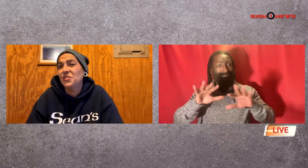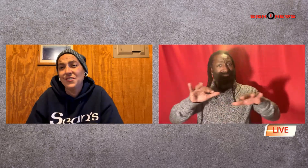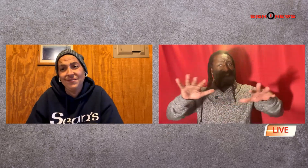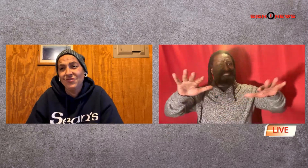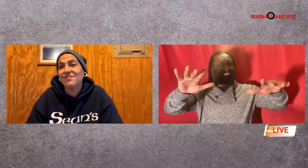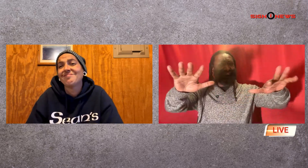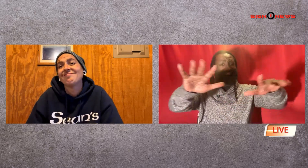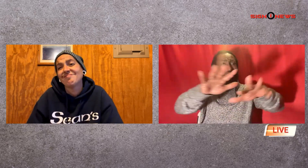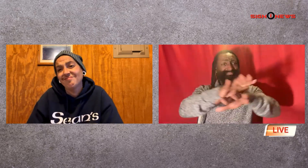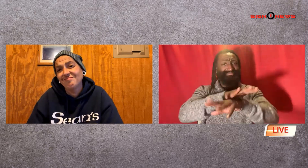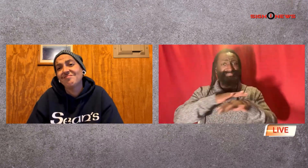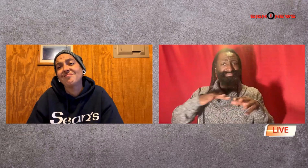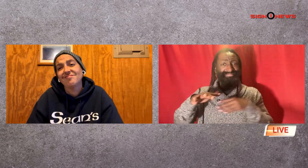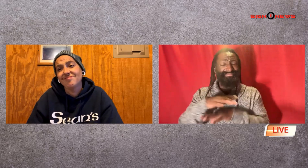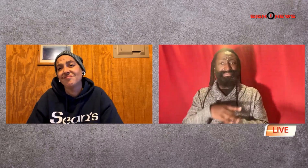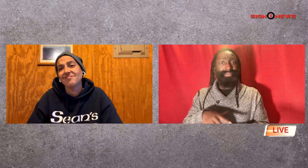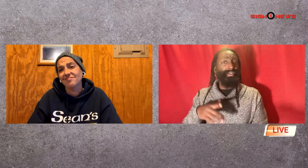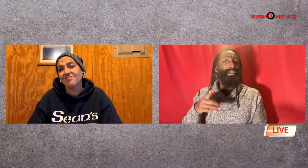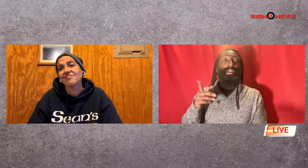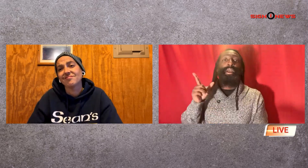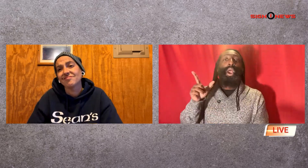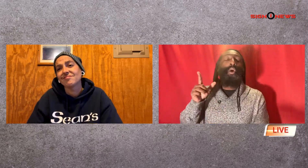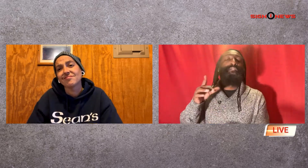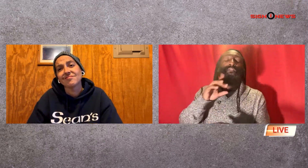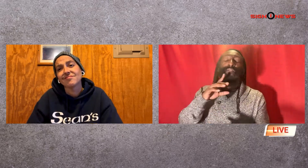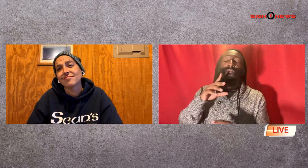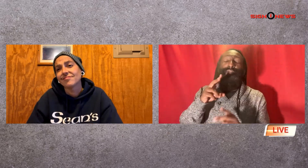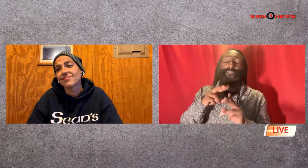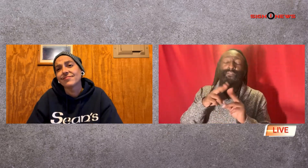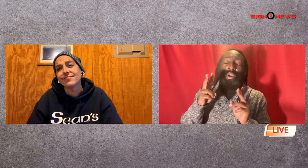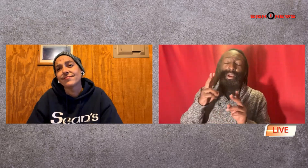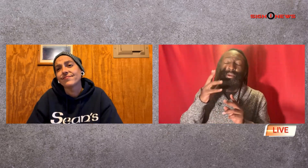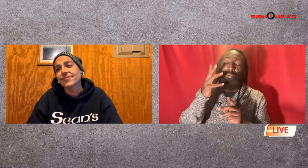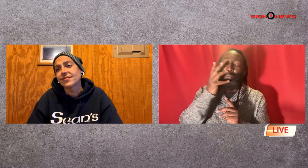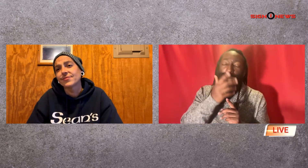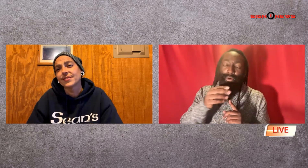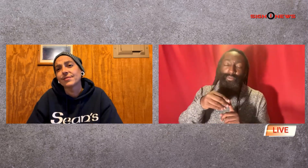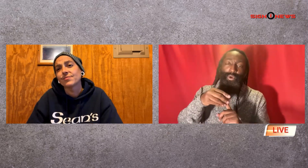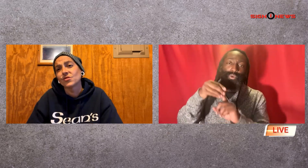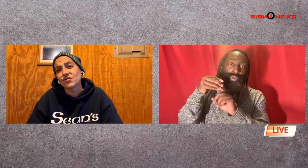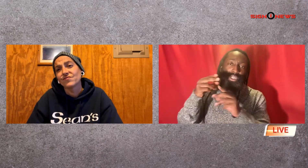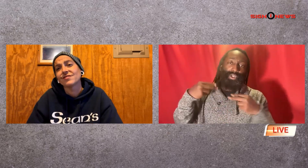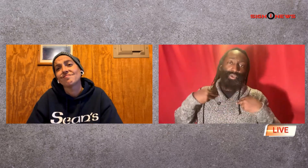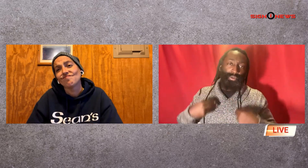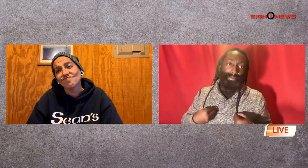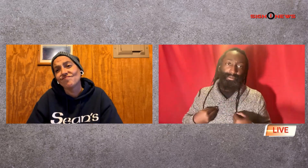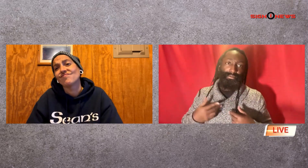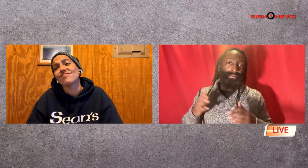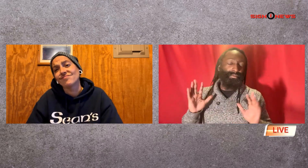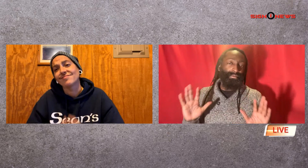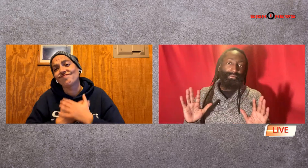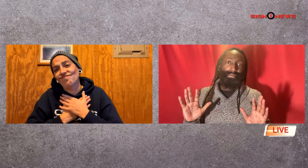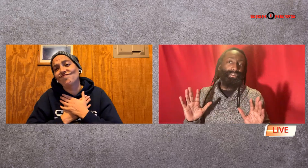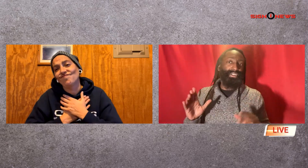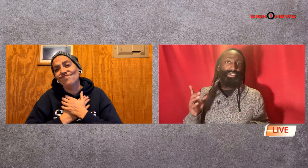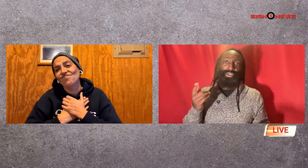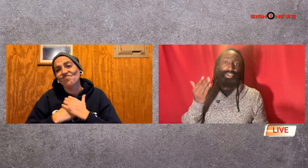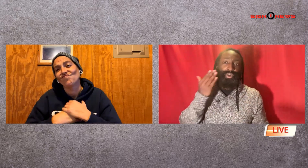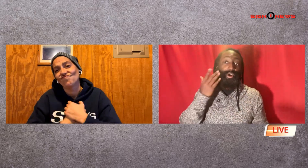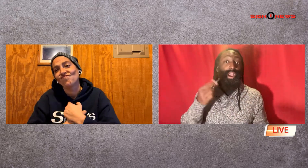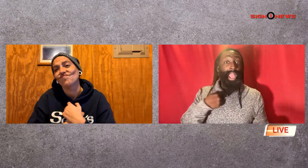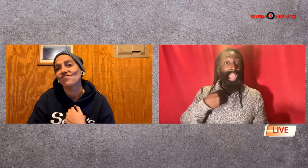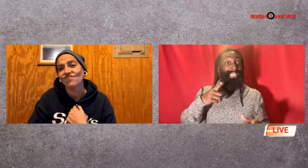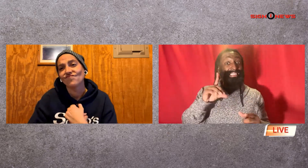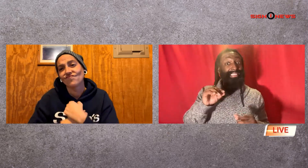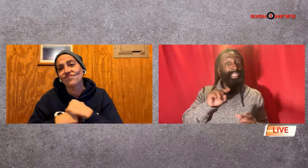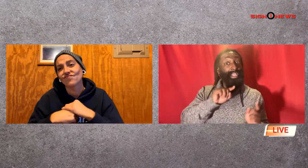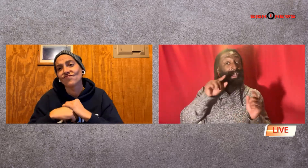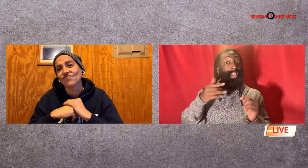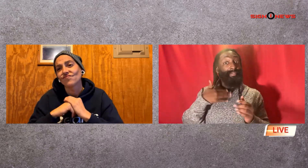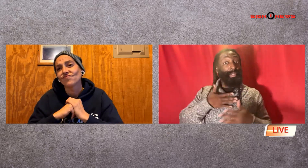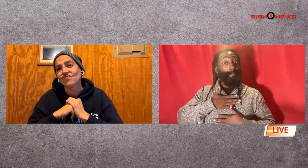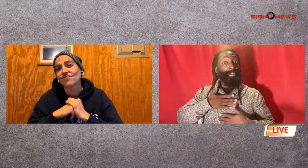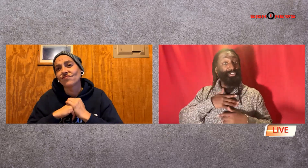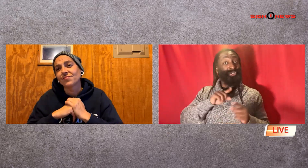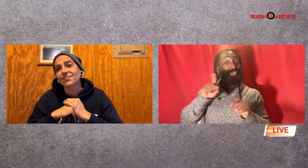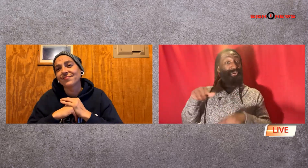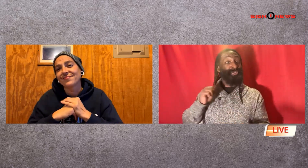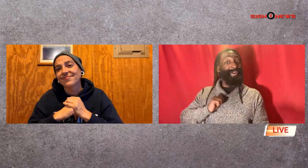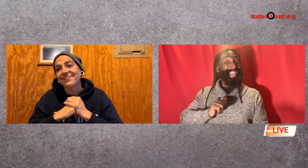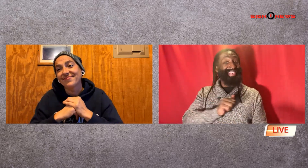could kinda spread as well she's just a very beautiful unique person I did have the pleasure